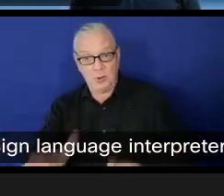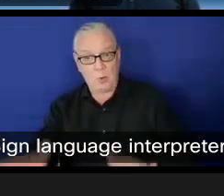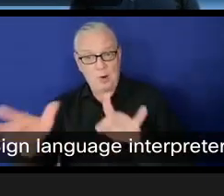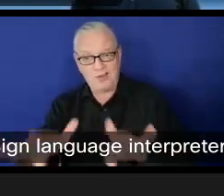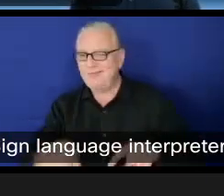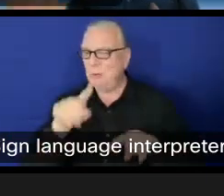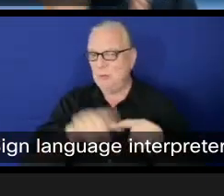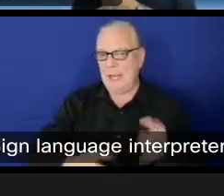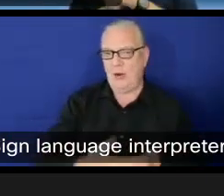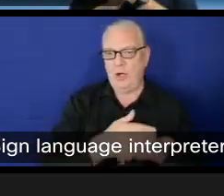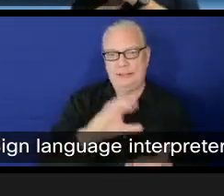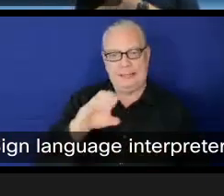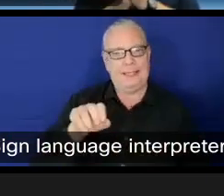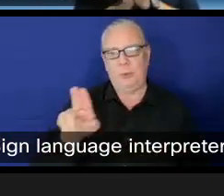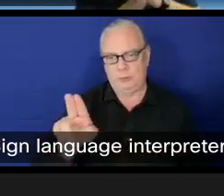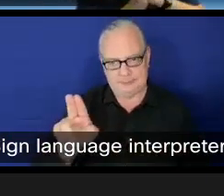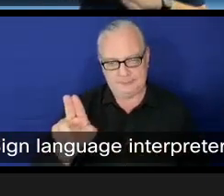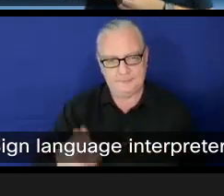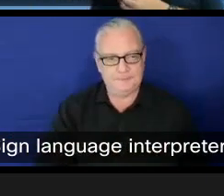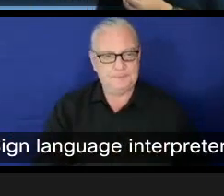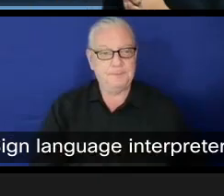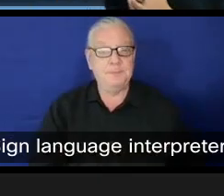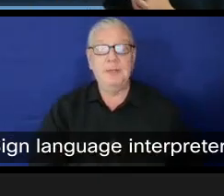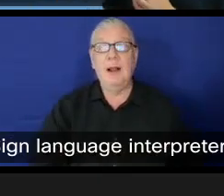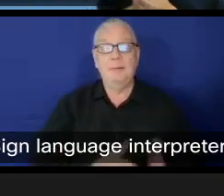right, let's get into it. I'm very excited to introduce our